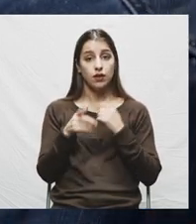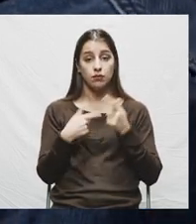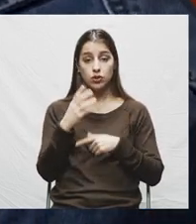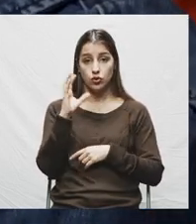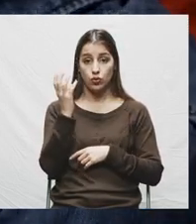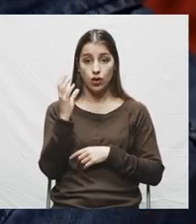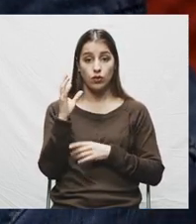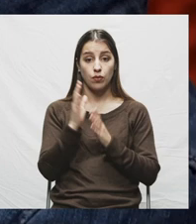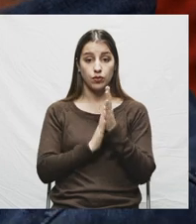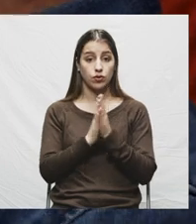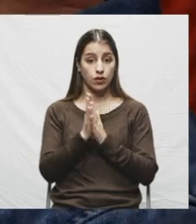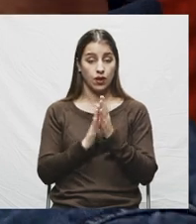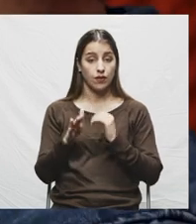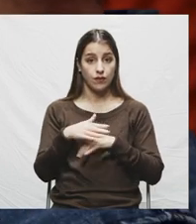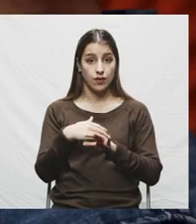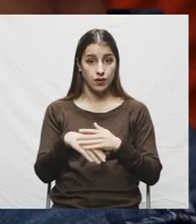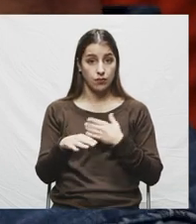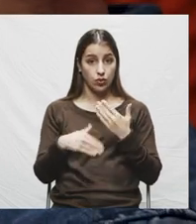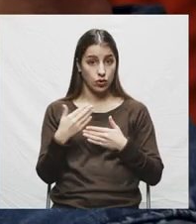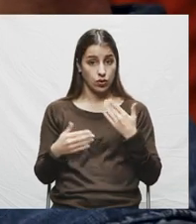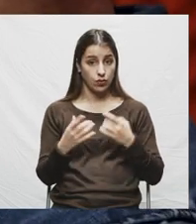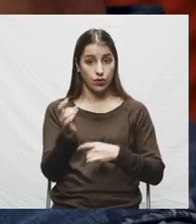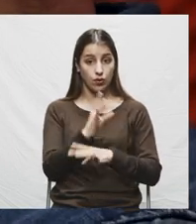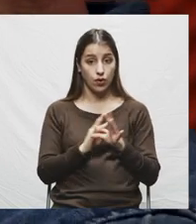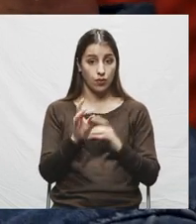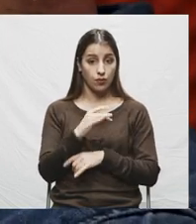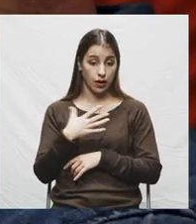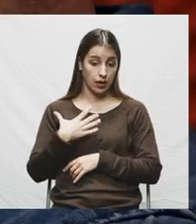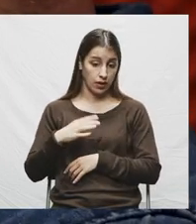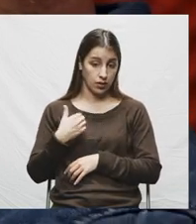and then, when she had the opportunity to do her first european production,